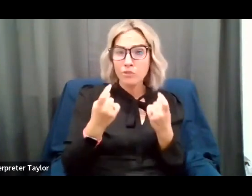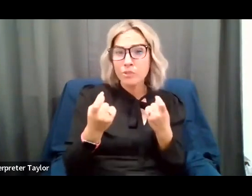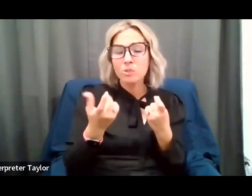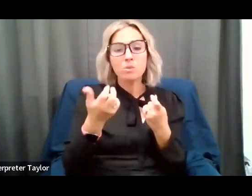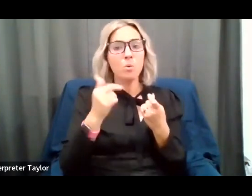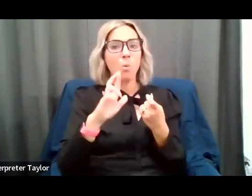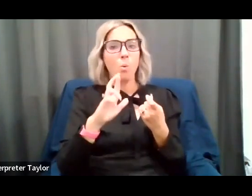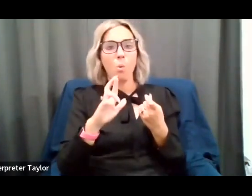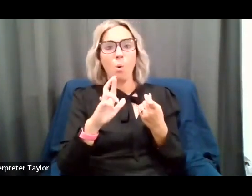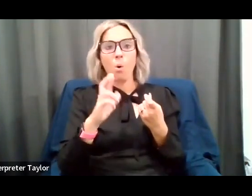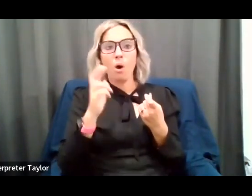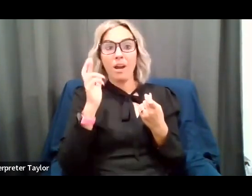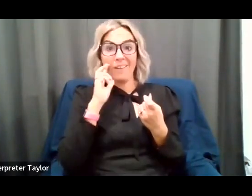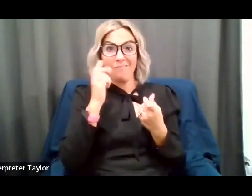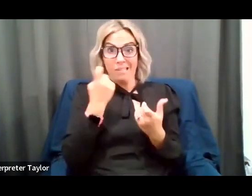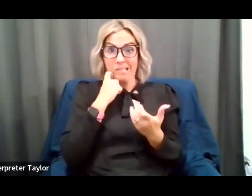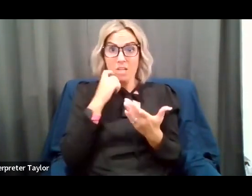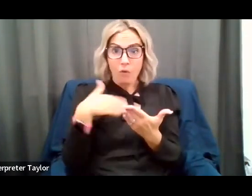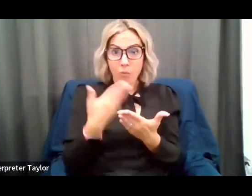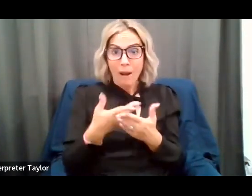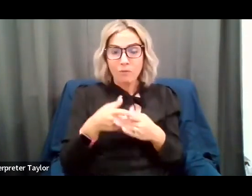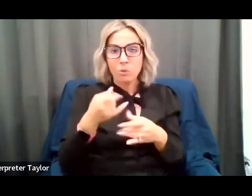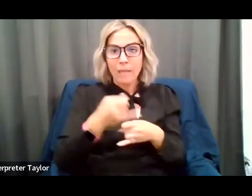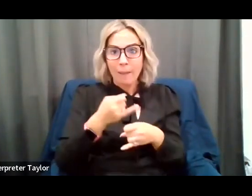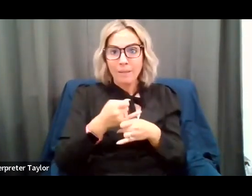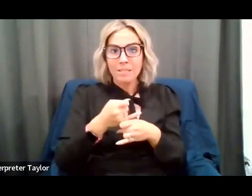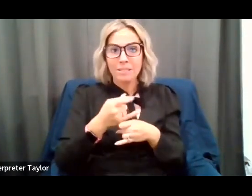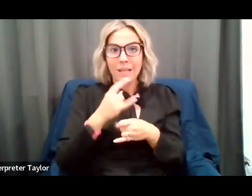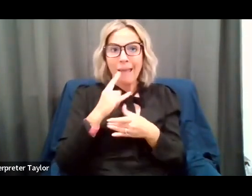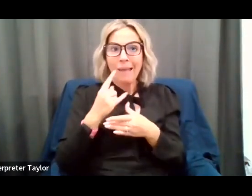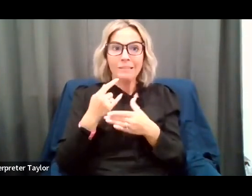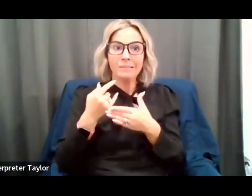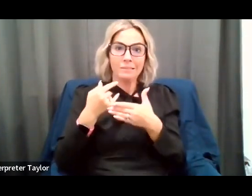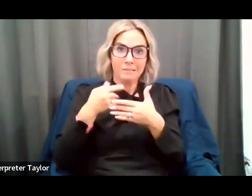when they're just arriving and onboarding to the college.